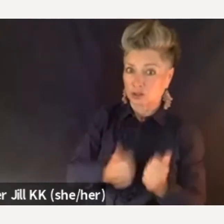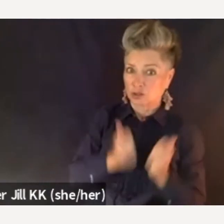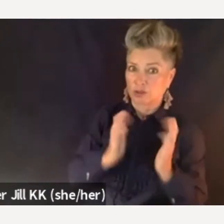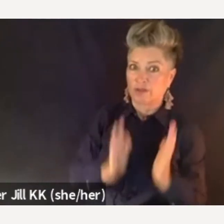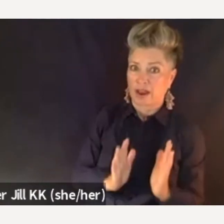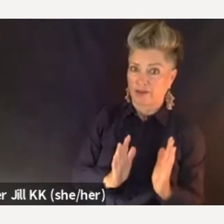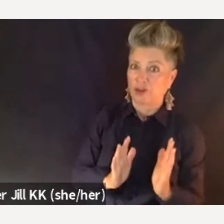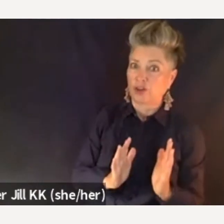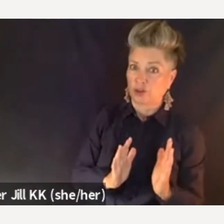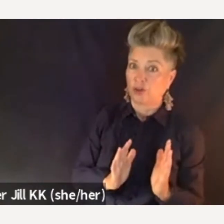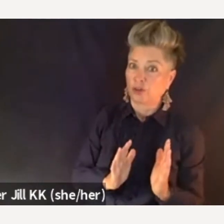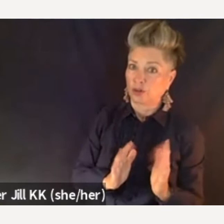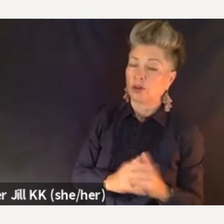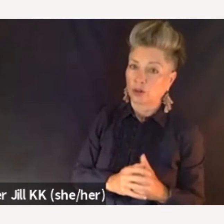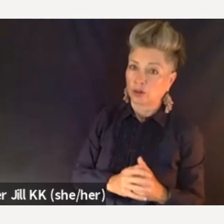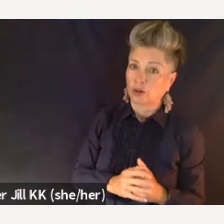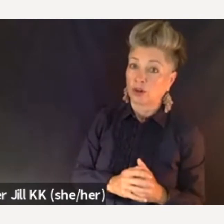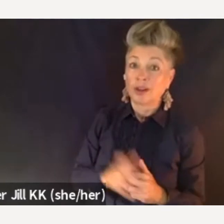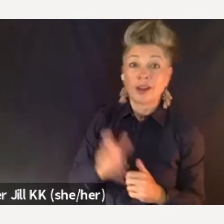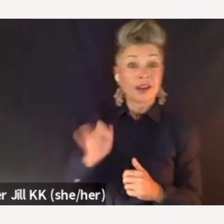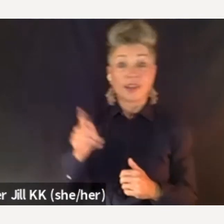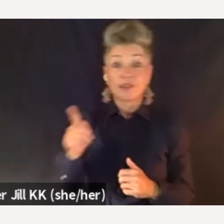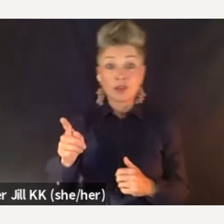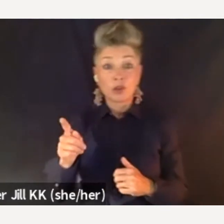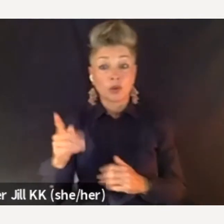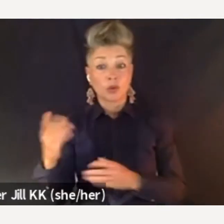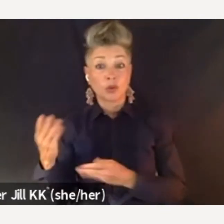If you contribute to that community healing,